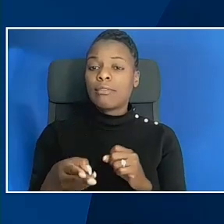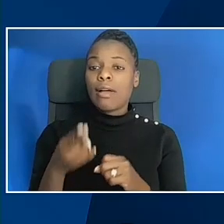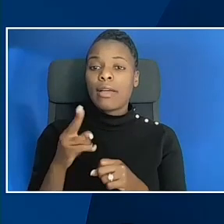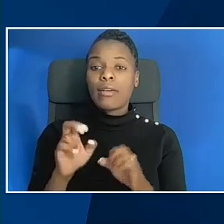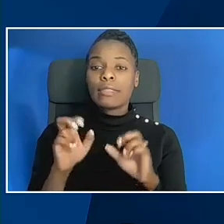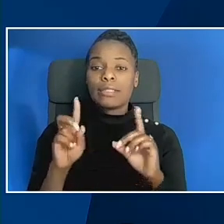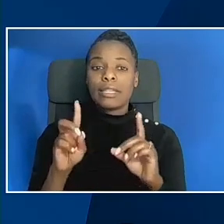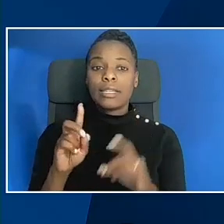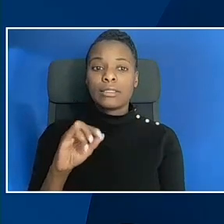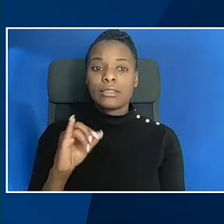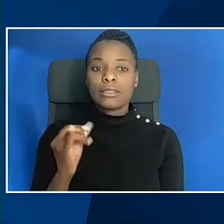Weglarz.